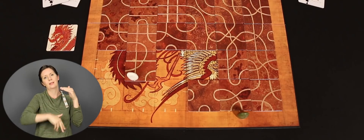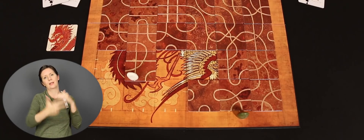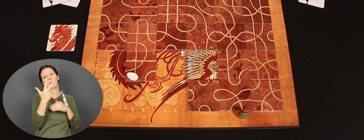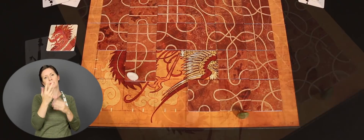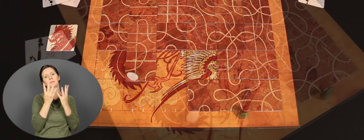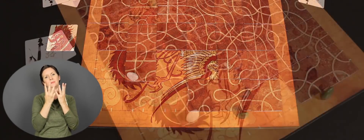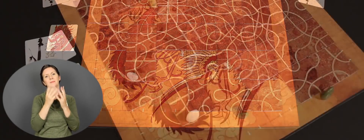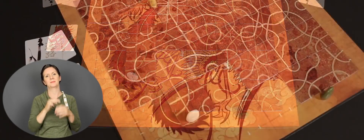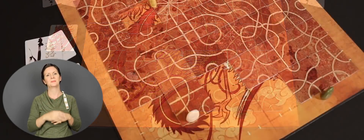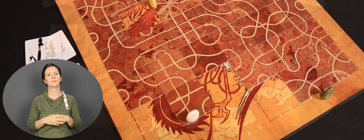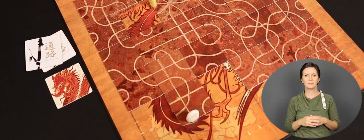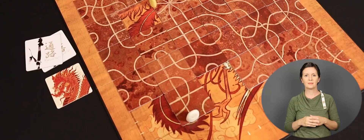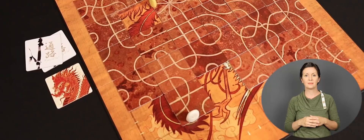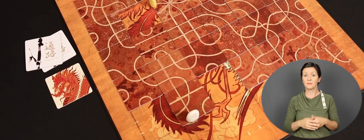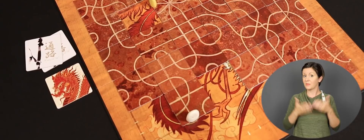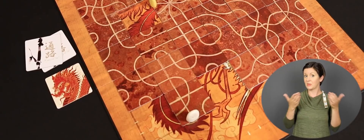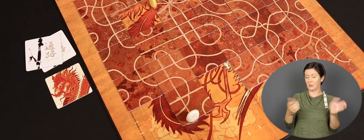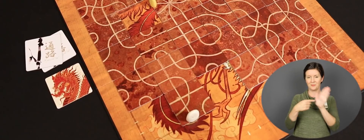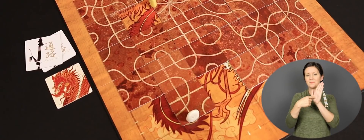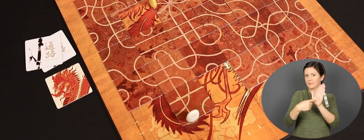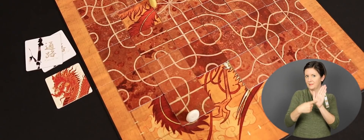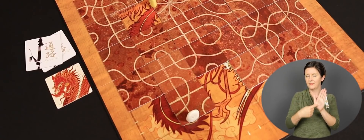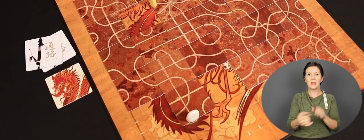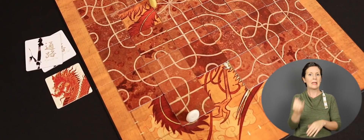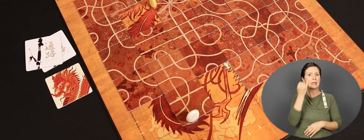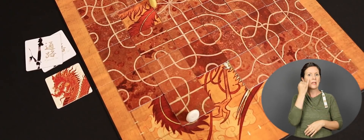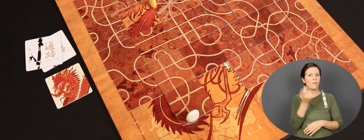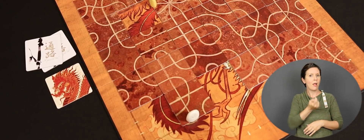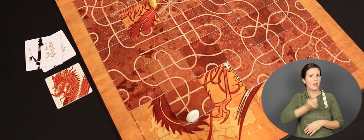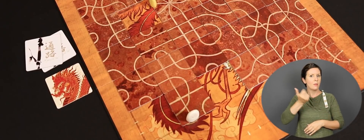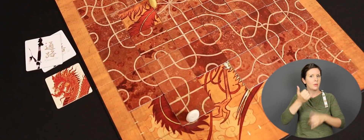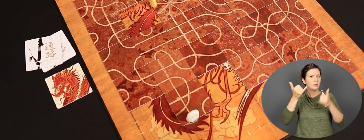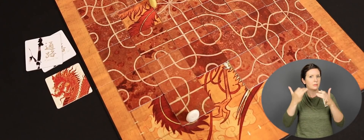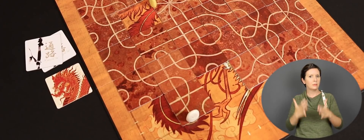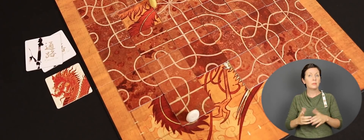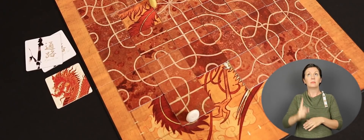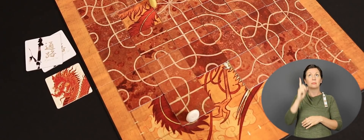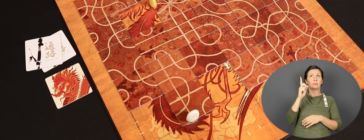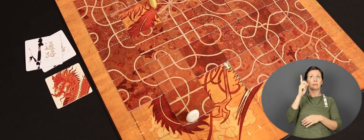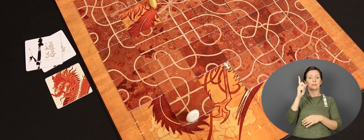in their hand. So now the eliminated player’s single remaining tile is added to the draw